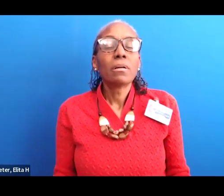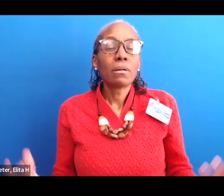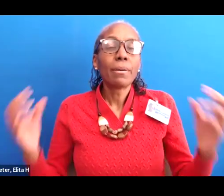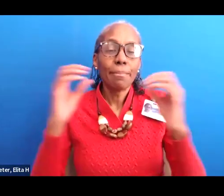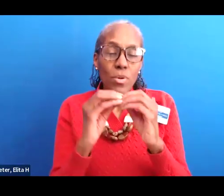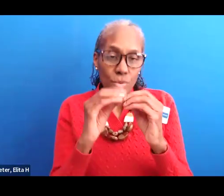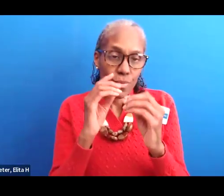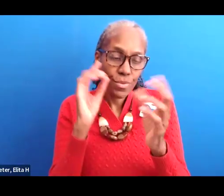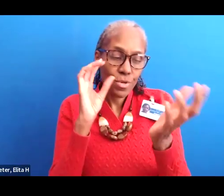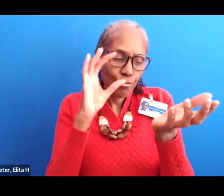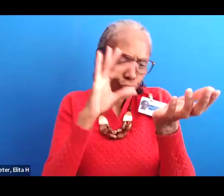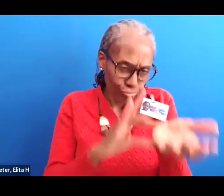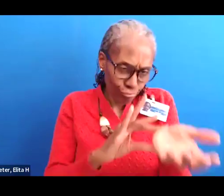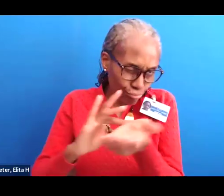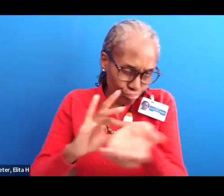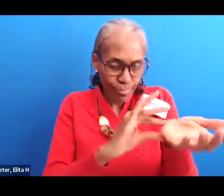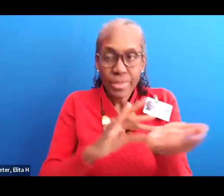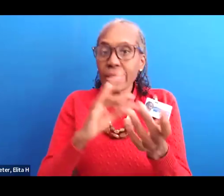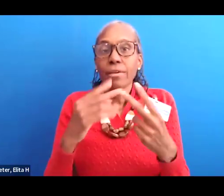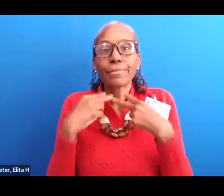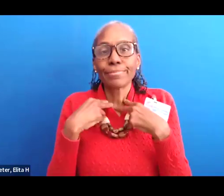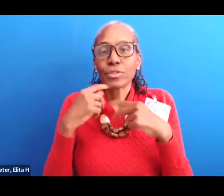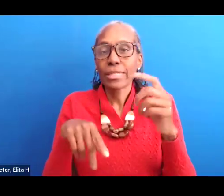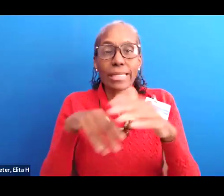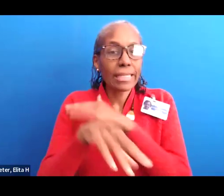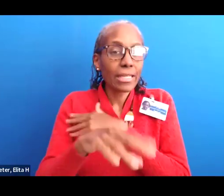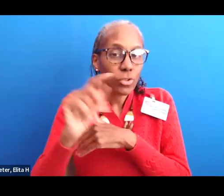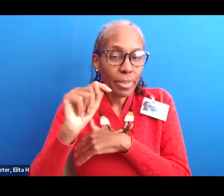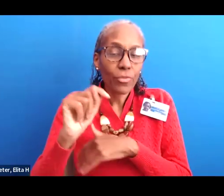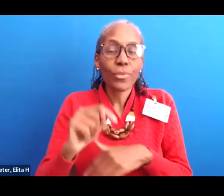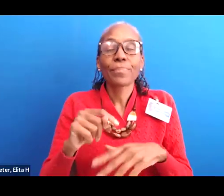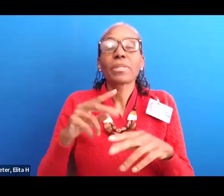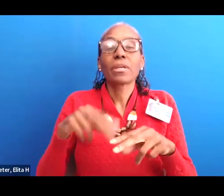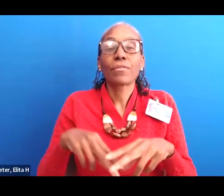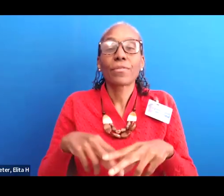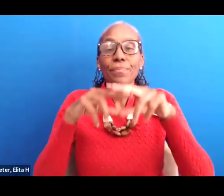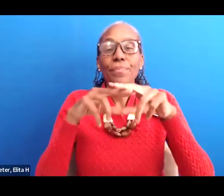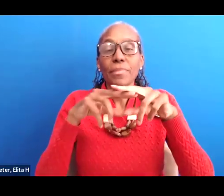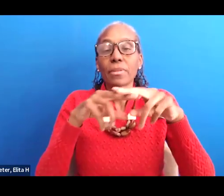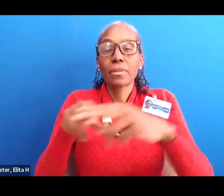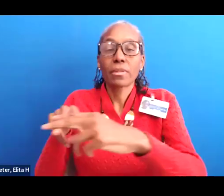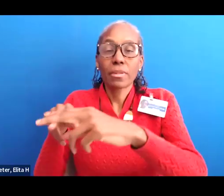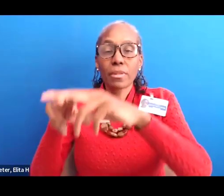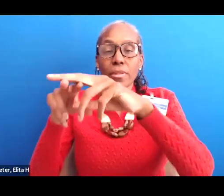If you can't get into your bathroom, if you can get a lift to transfer you, it helps transfer you into your wheelchair as well.